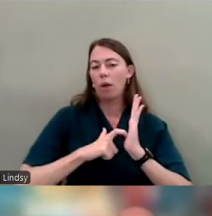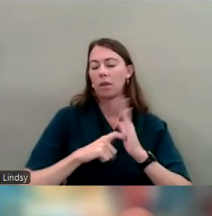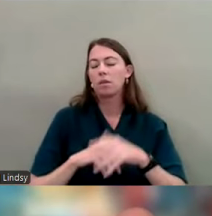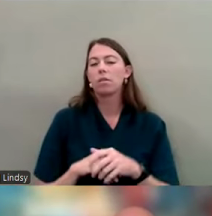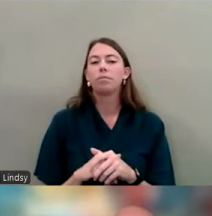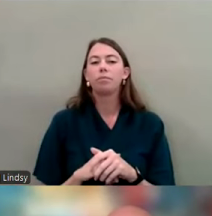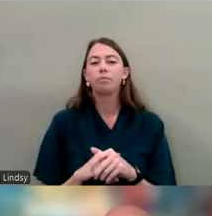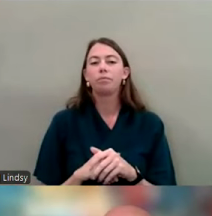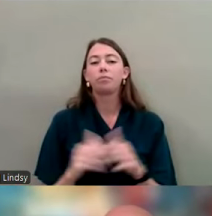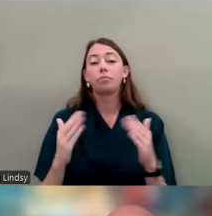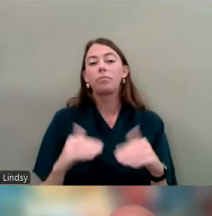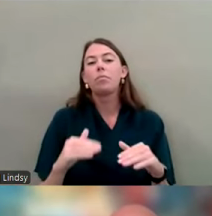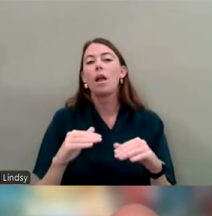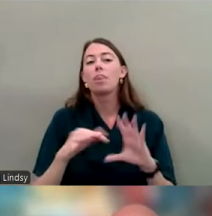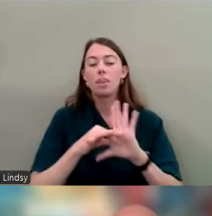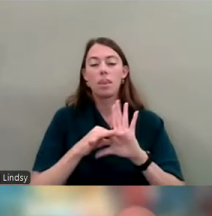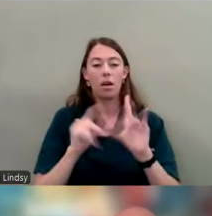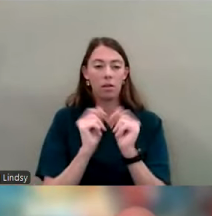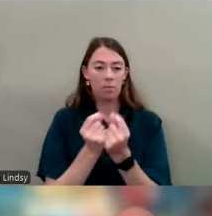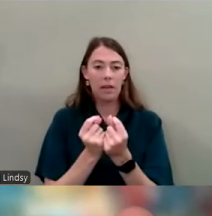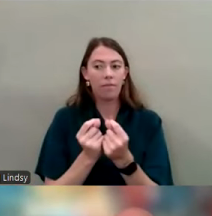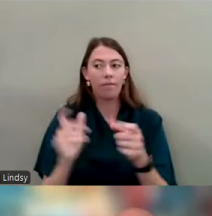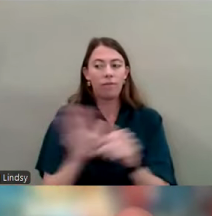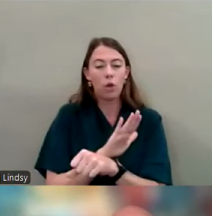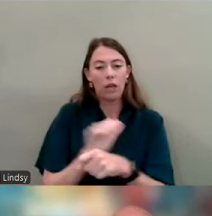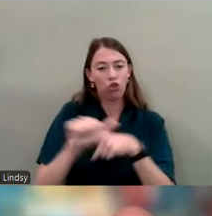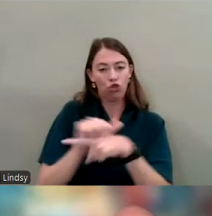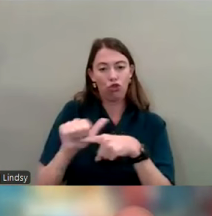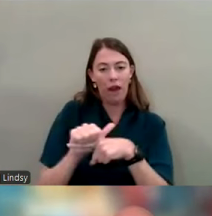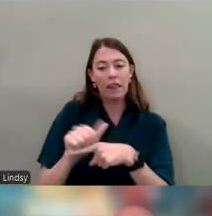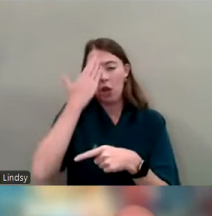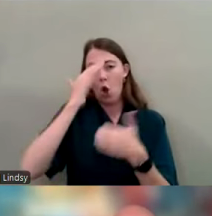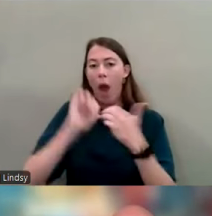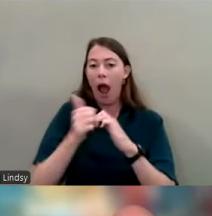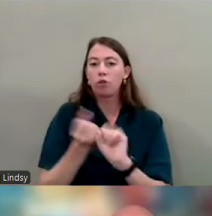is fully trained and able to create accessible content for the website, for emails, for social